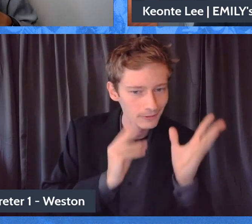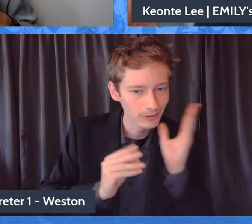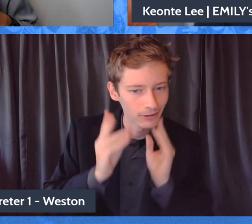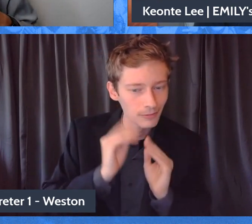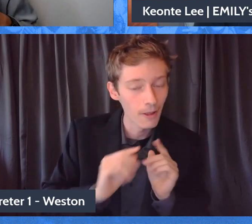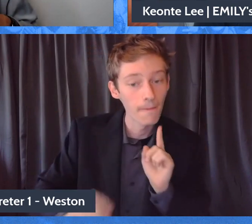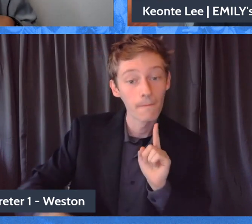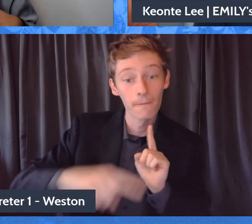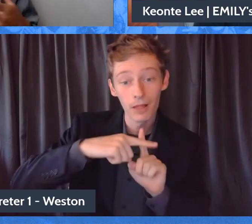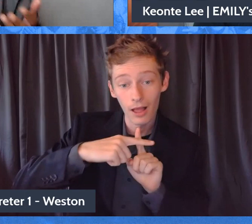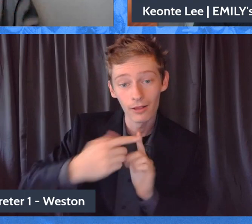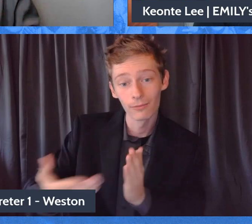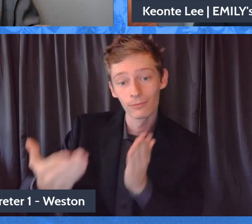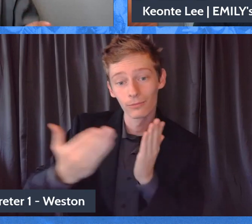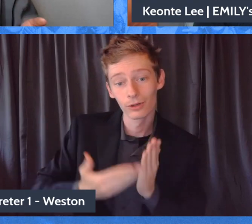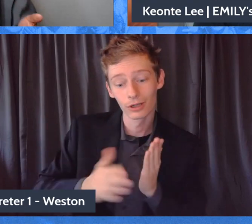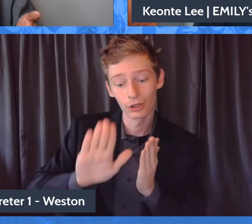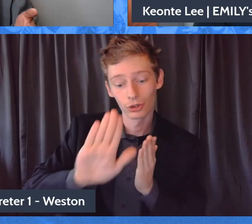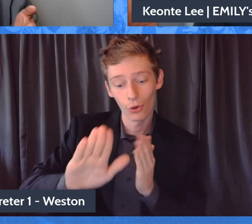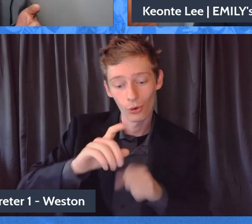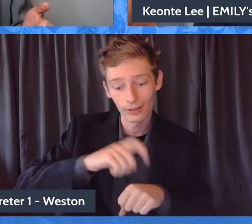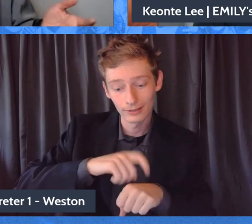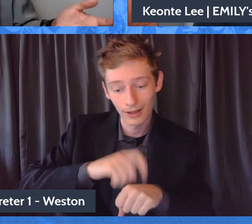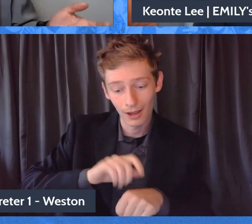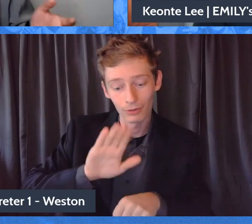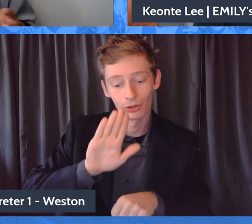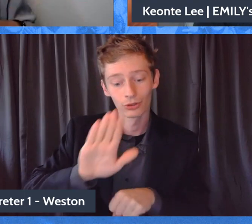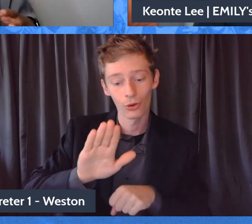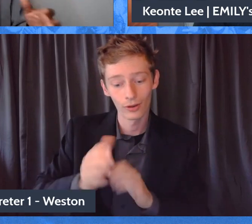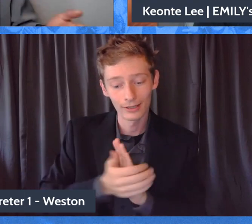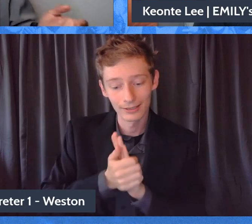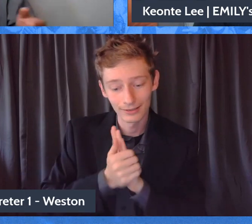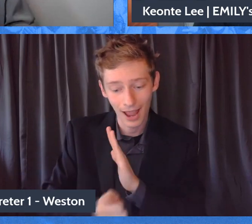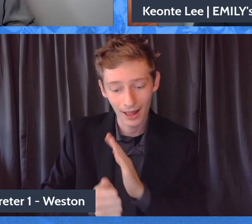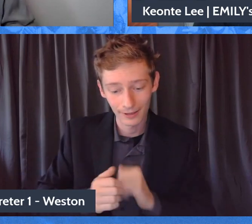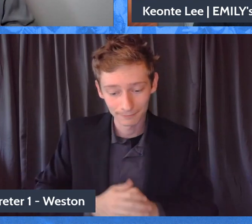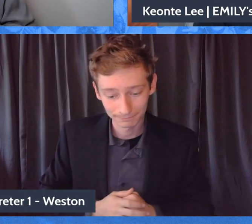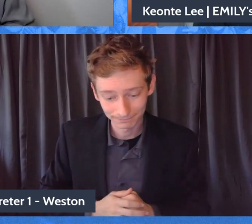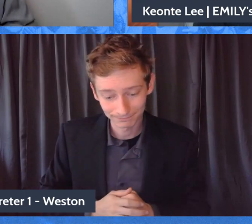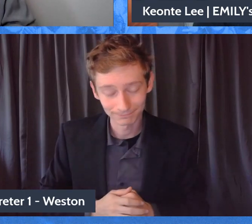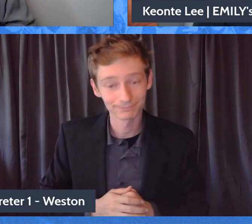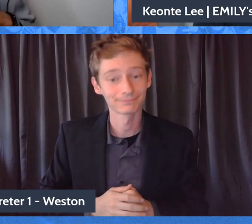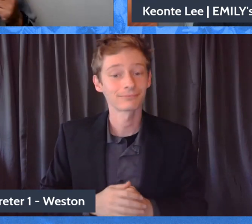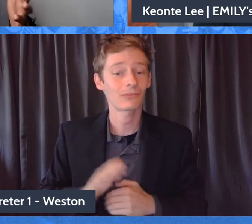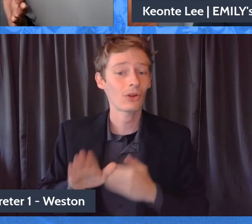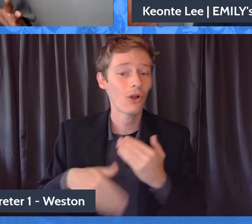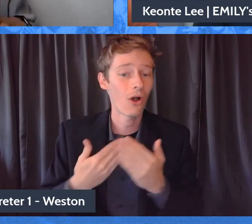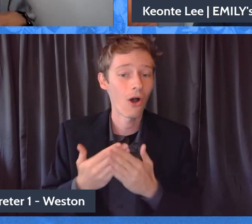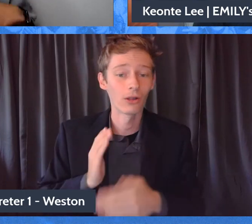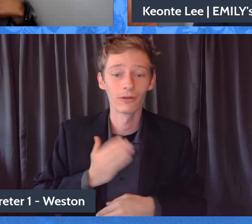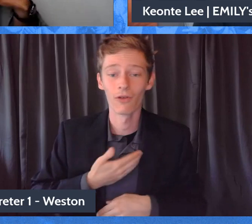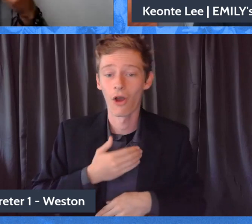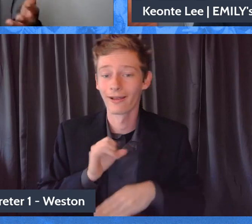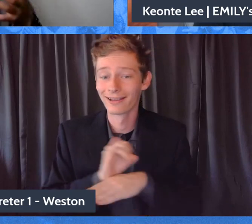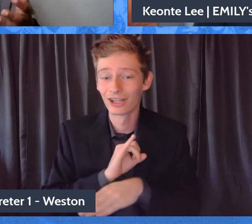to help to shape the future of the organization as all of our fellows and our interns sit in meetings and are really